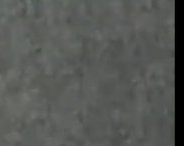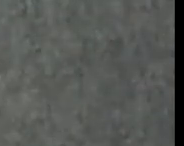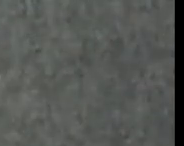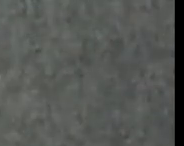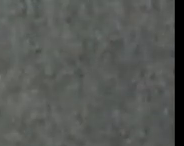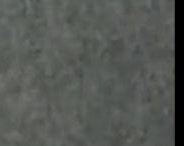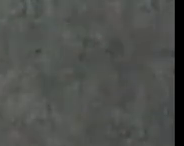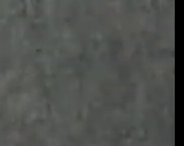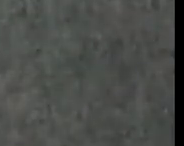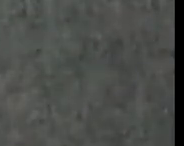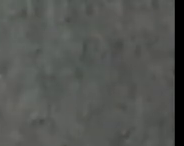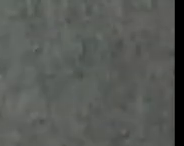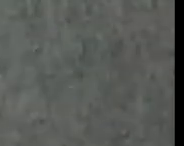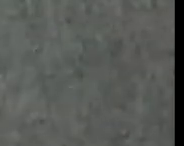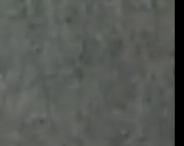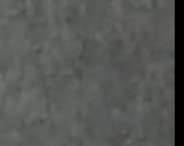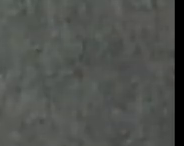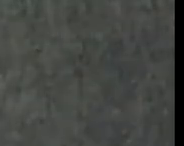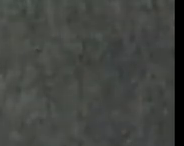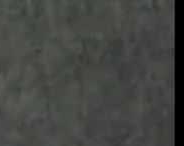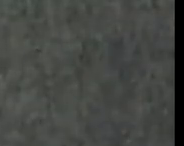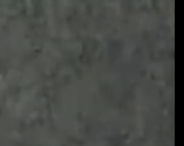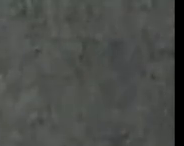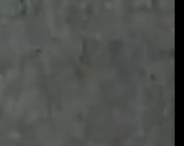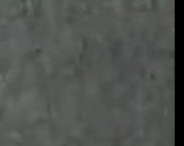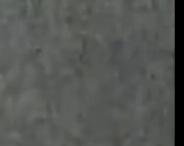Hope you guys all have a wonderful flex day. And I'm sure I'll see you around in the rooms. Thank you.